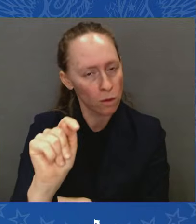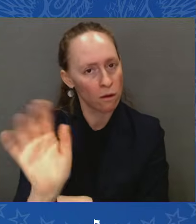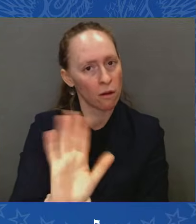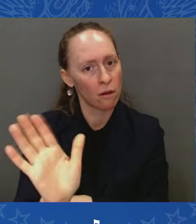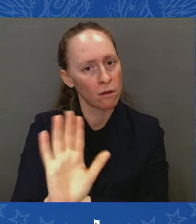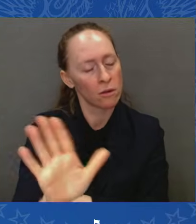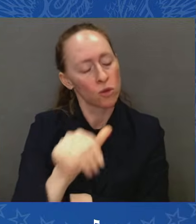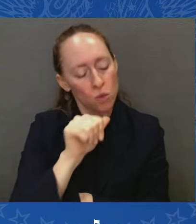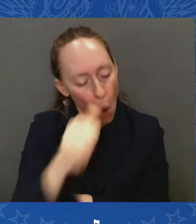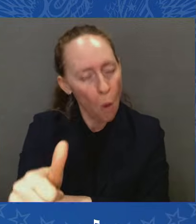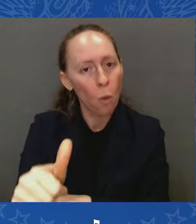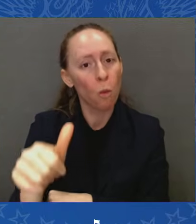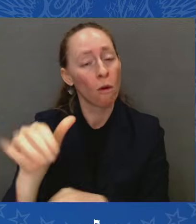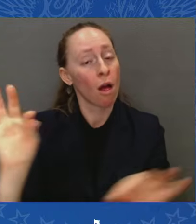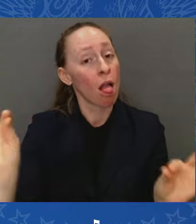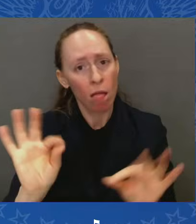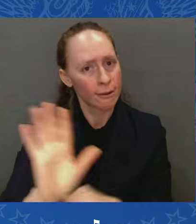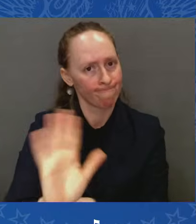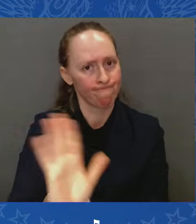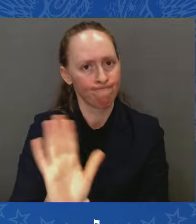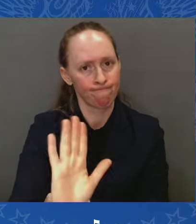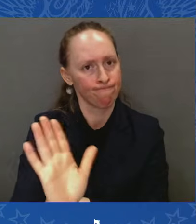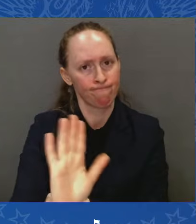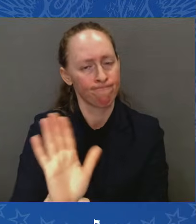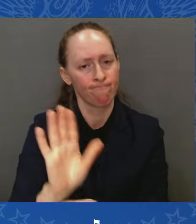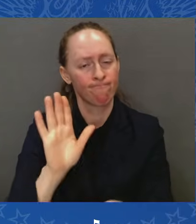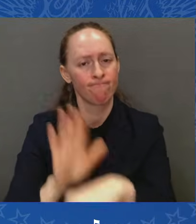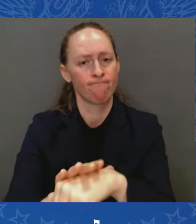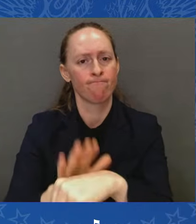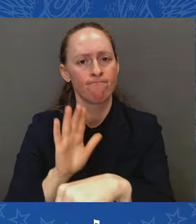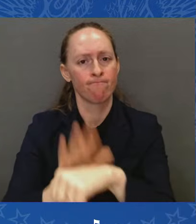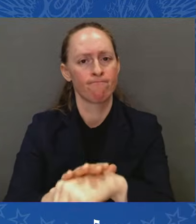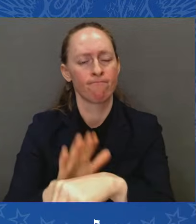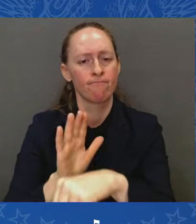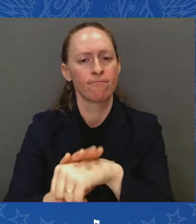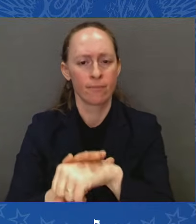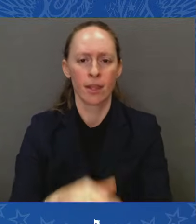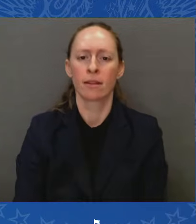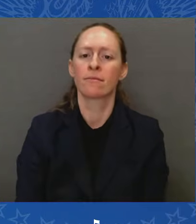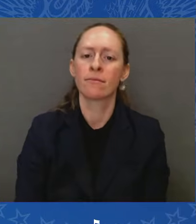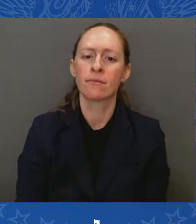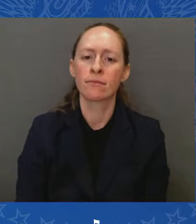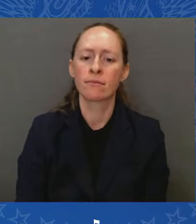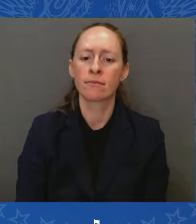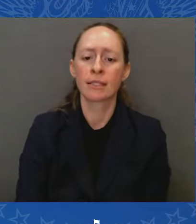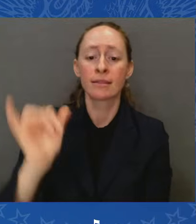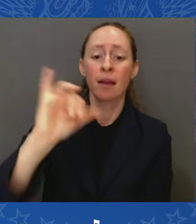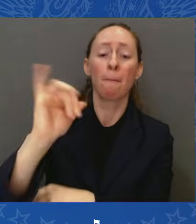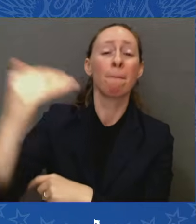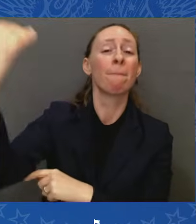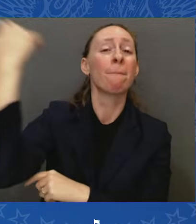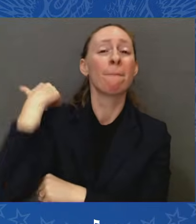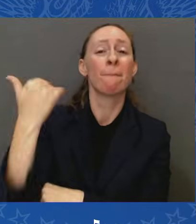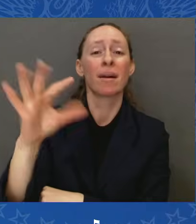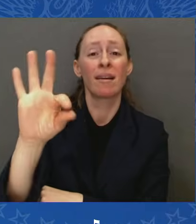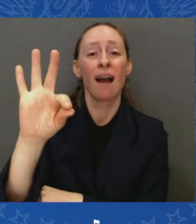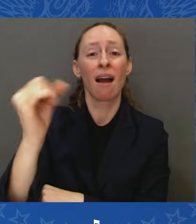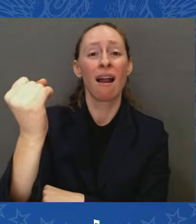But for a nation the size of Israel, it was like 15 9/11s. The scale may be different,